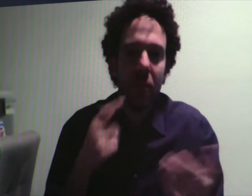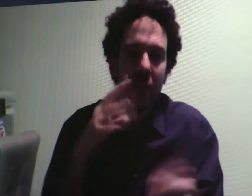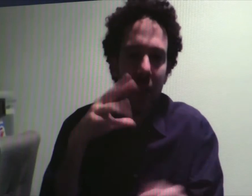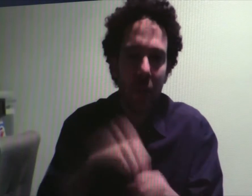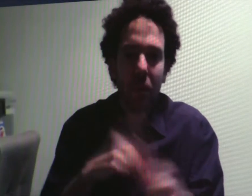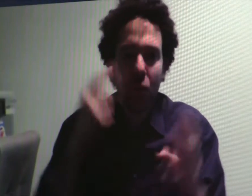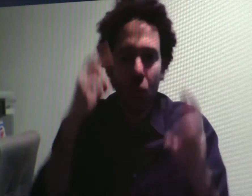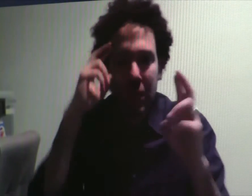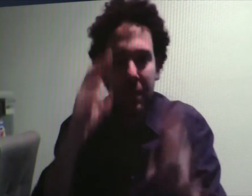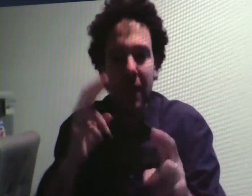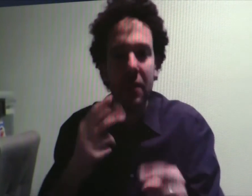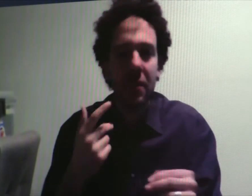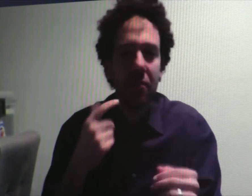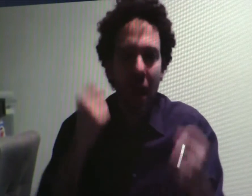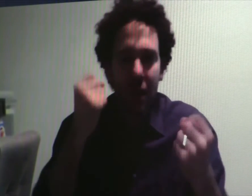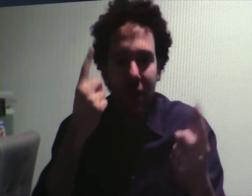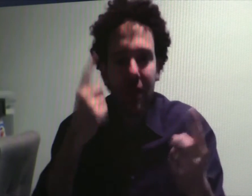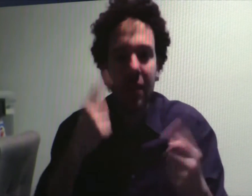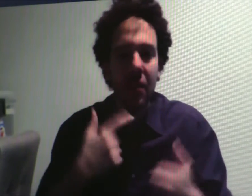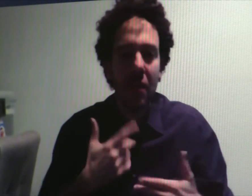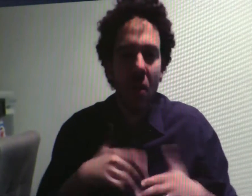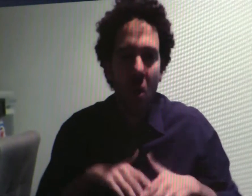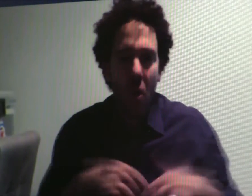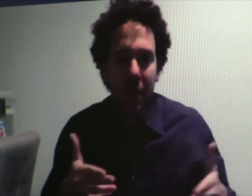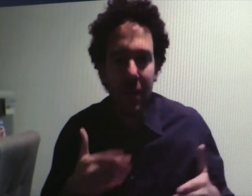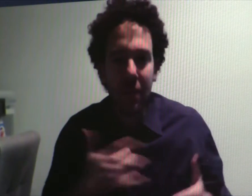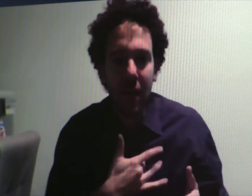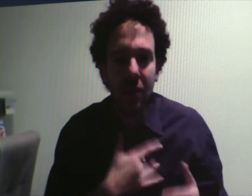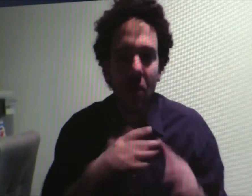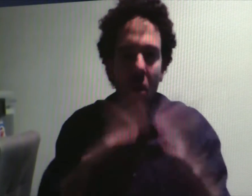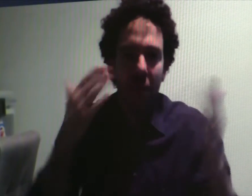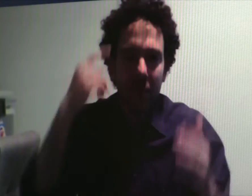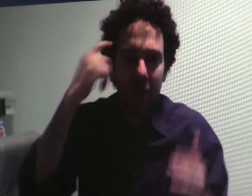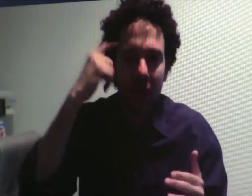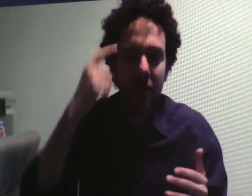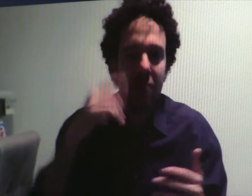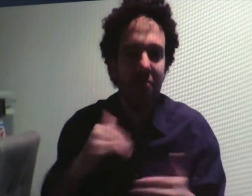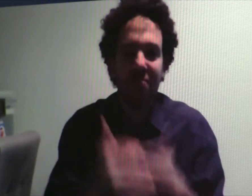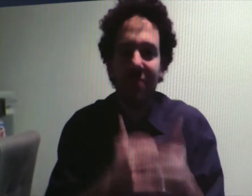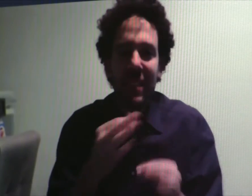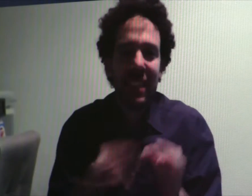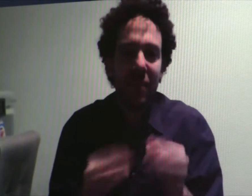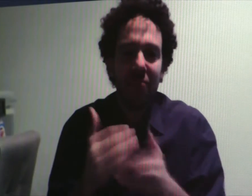The process is really very simple: it includes respect, understanding, having an open heart, and open mind,